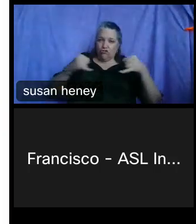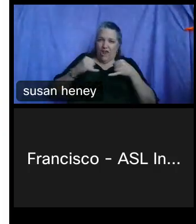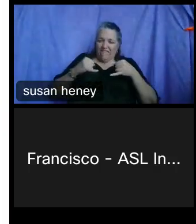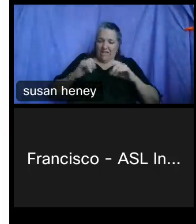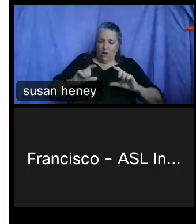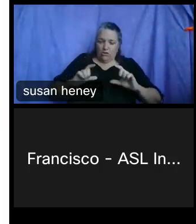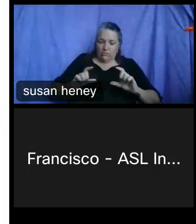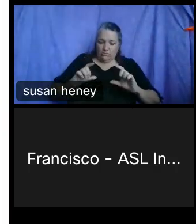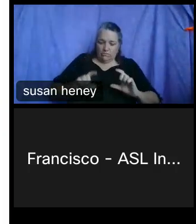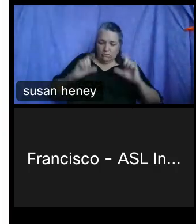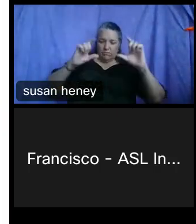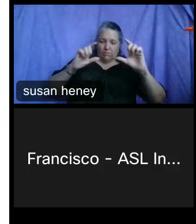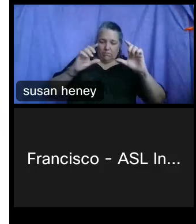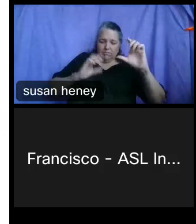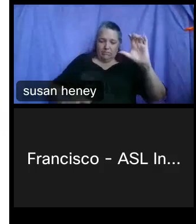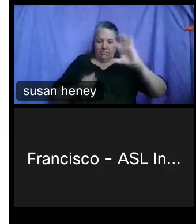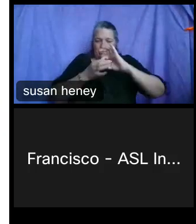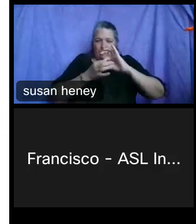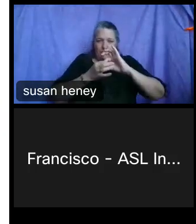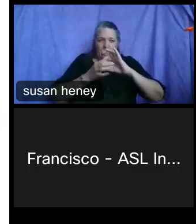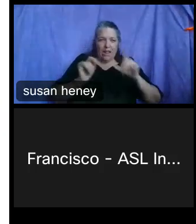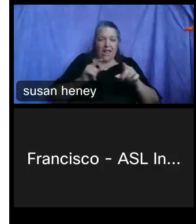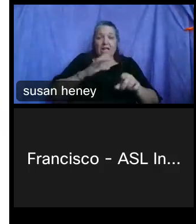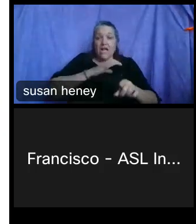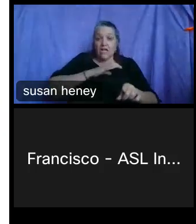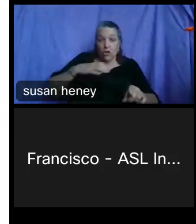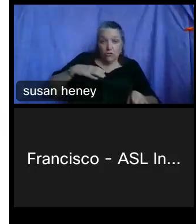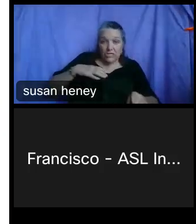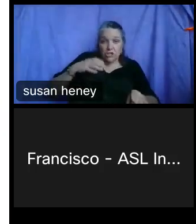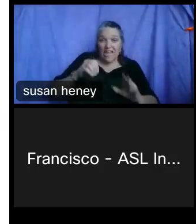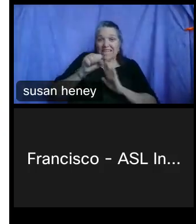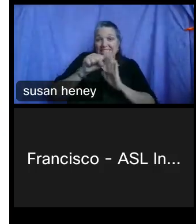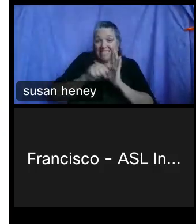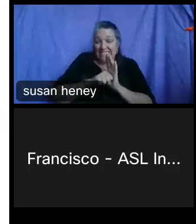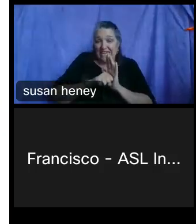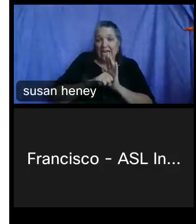For example, school, congressional and state legislative districts fit neatly within states